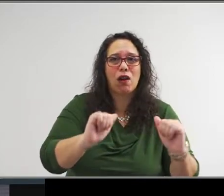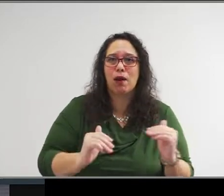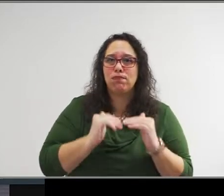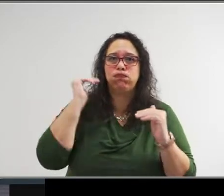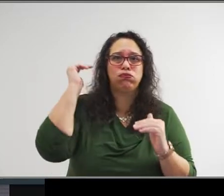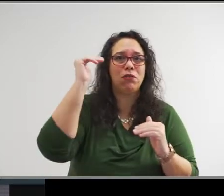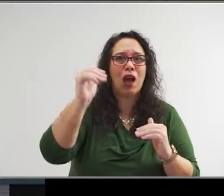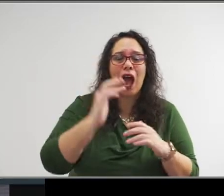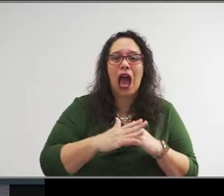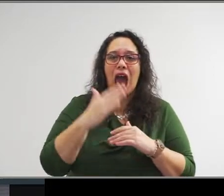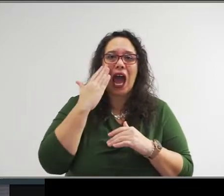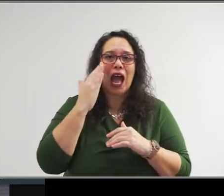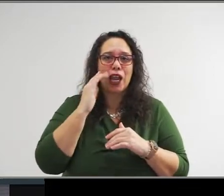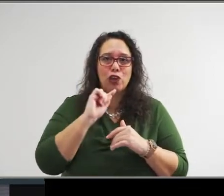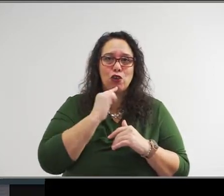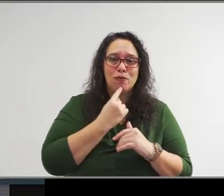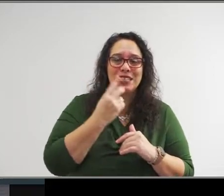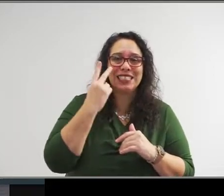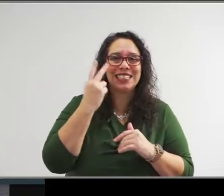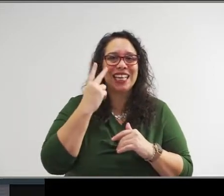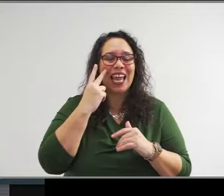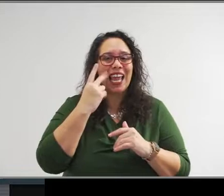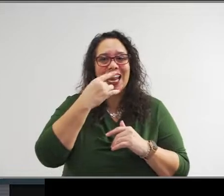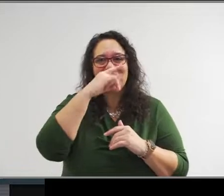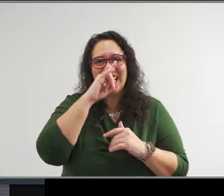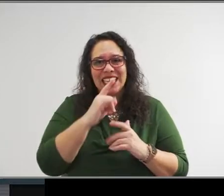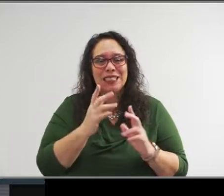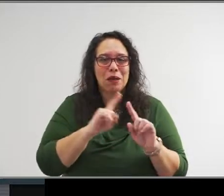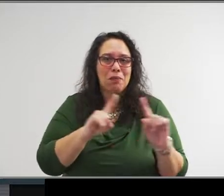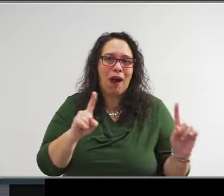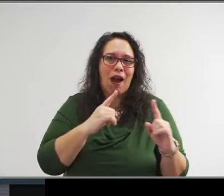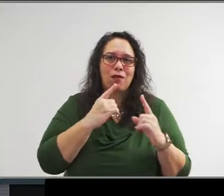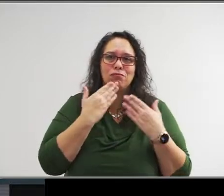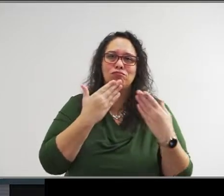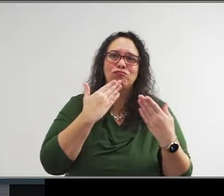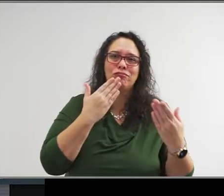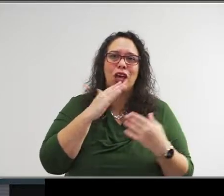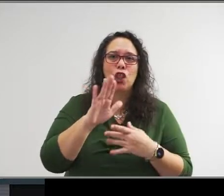I know you miss seeing our kids and being in your spaces with them, but I'm so grateful for the work that you're...